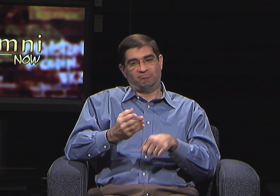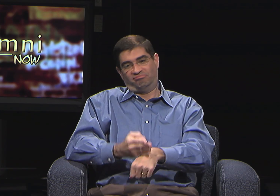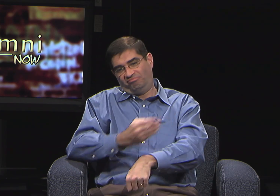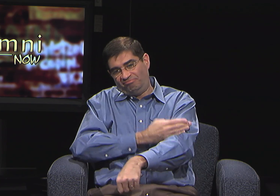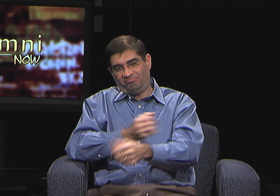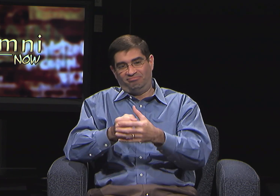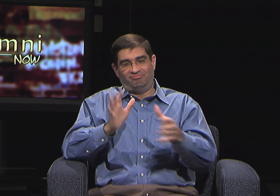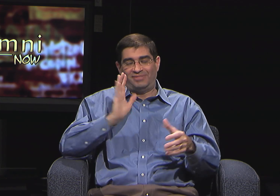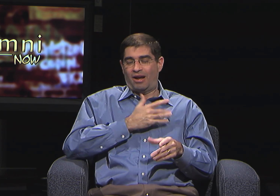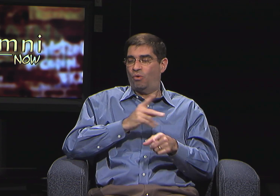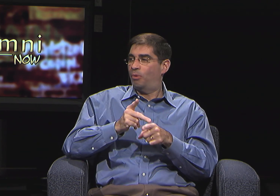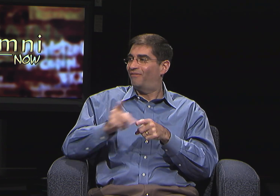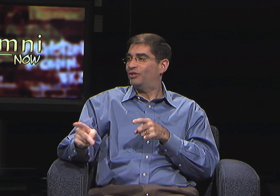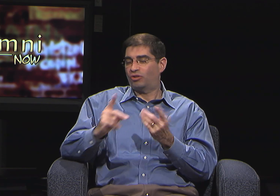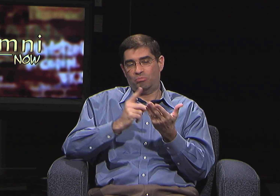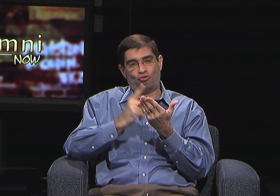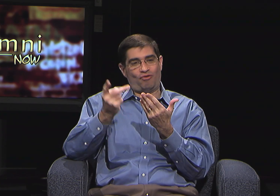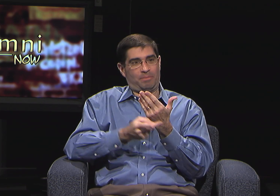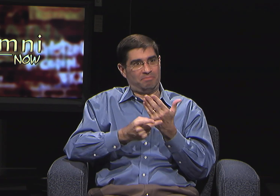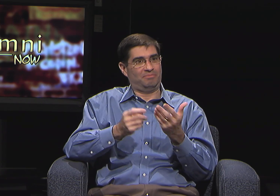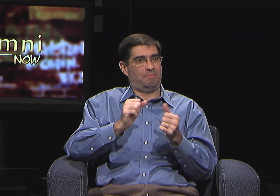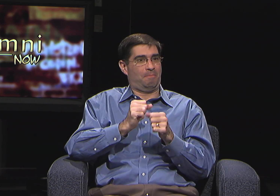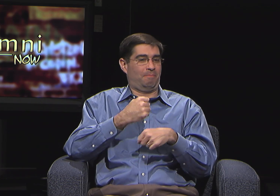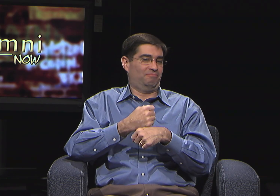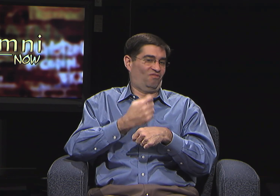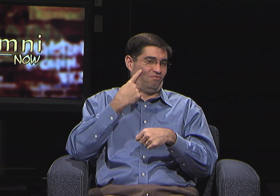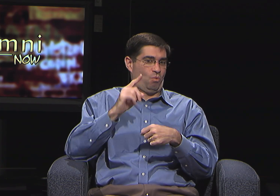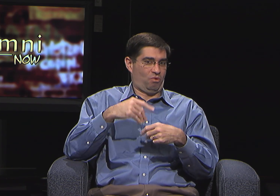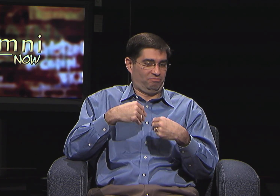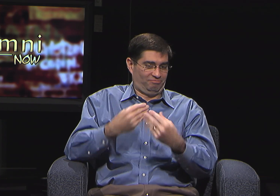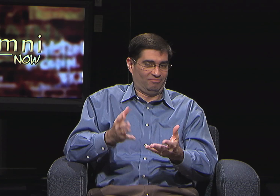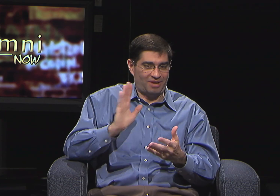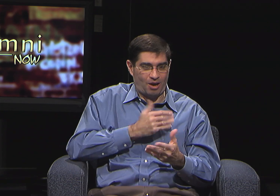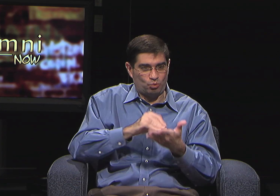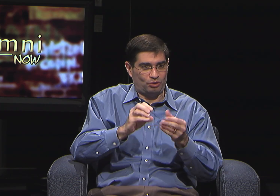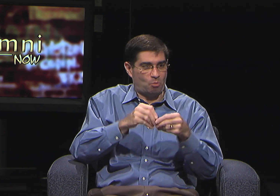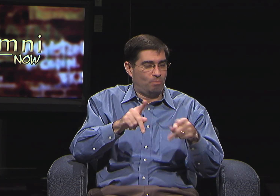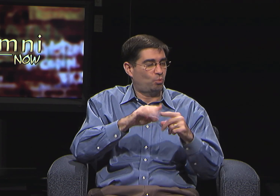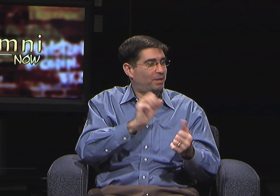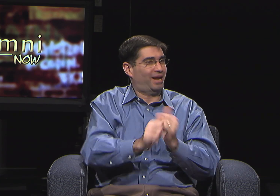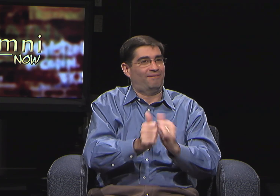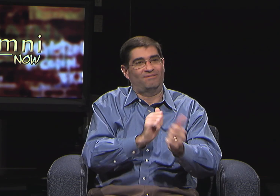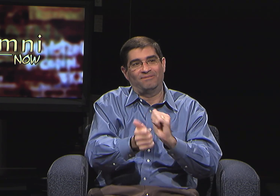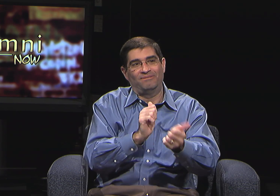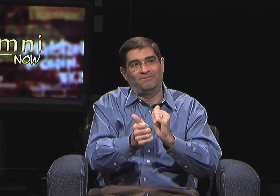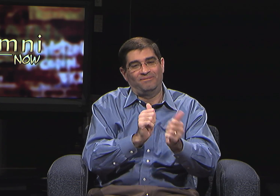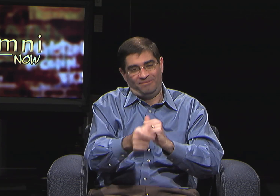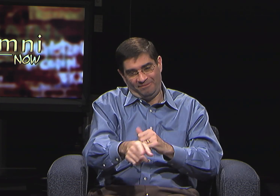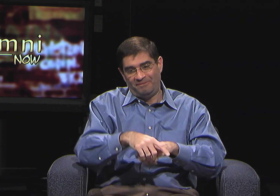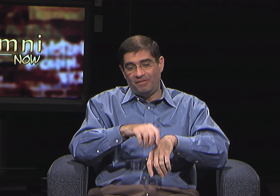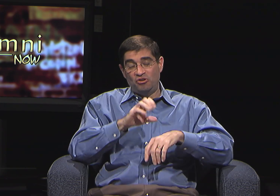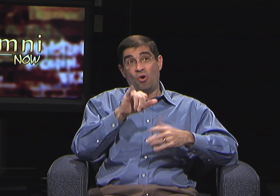in the science program to give students a greater opportunity to be competitive in the workplace.